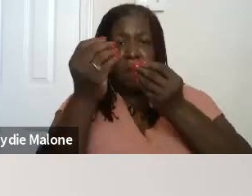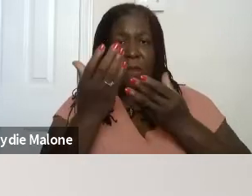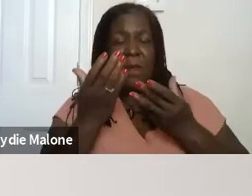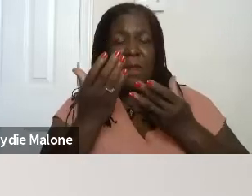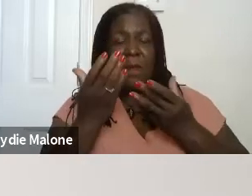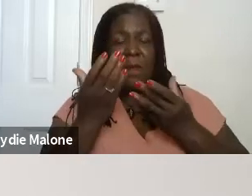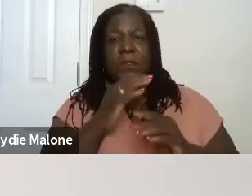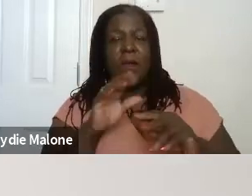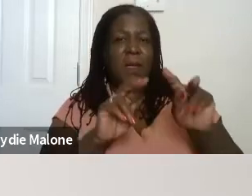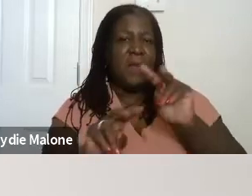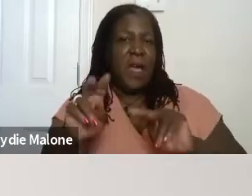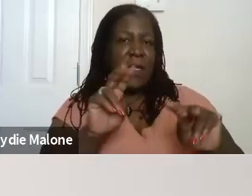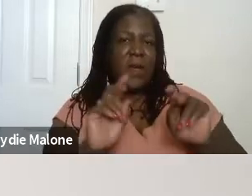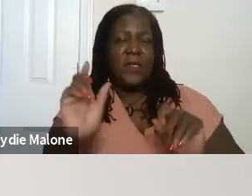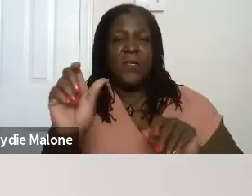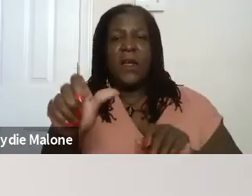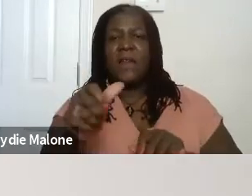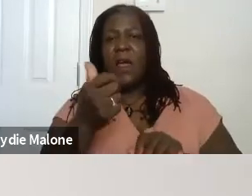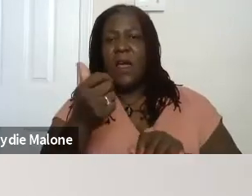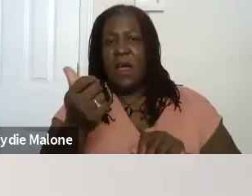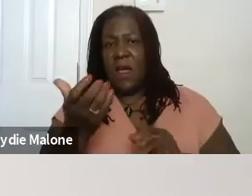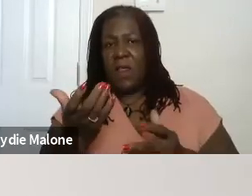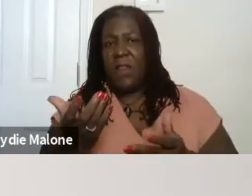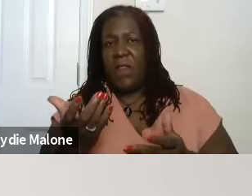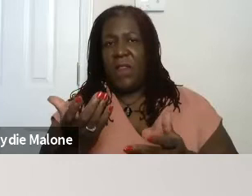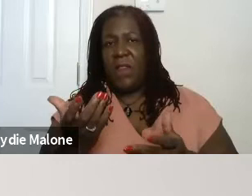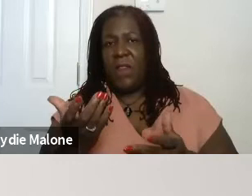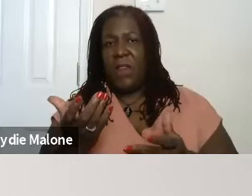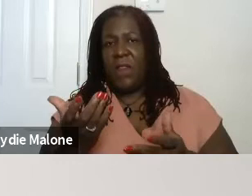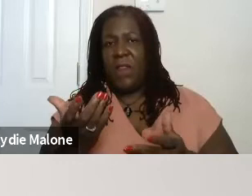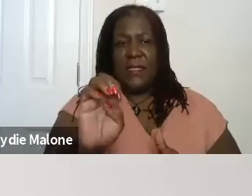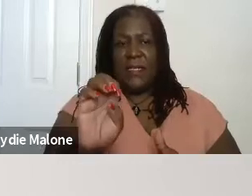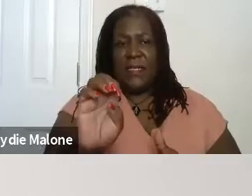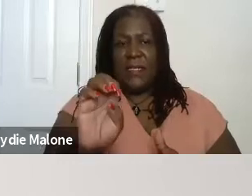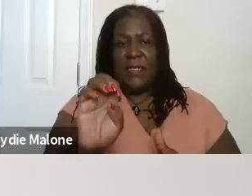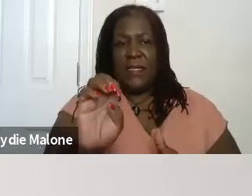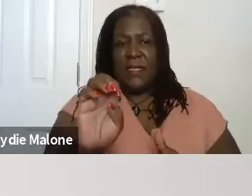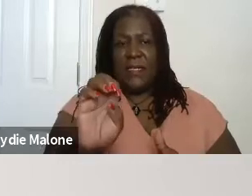of those other six cases. They're just not out yet. Most of these cases, not the three